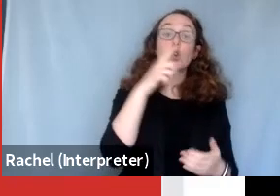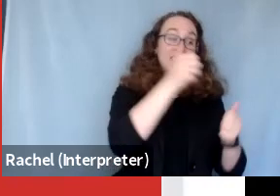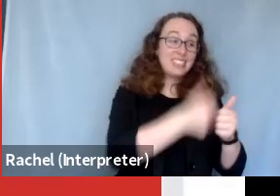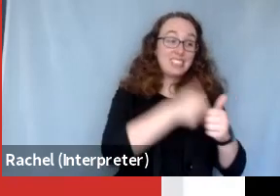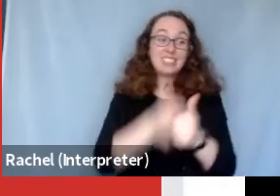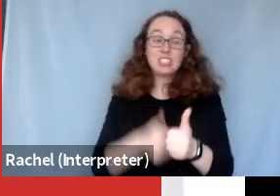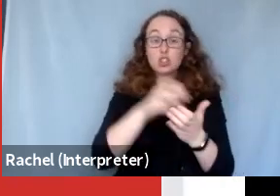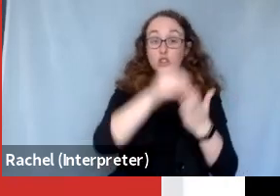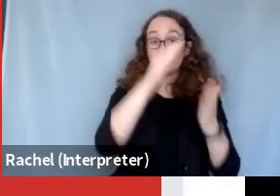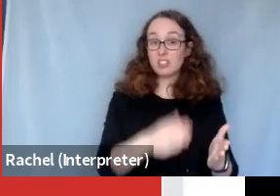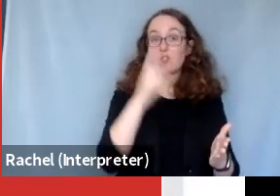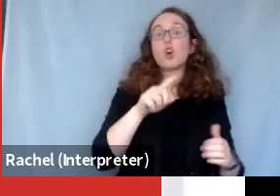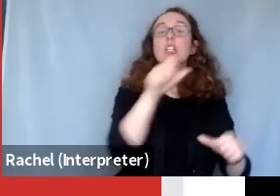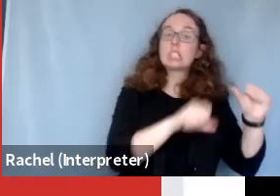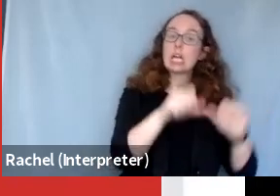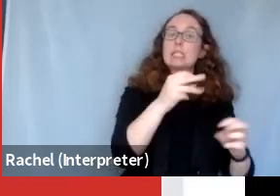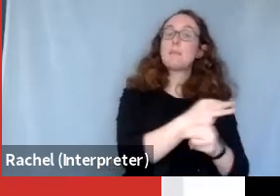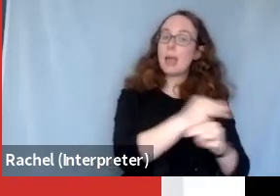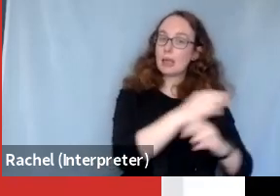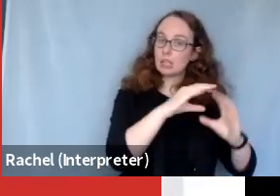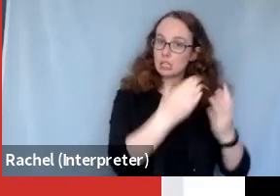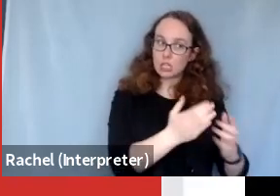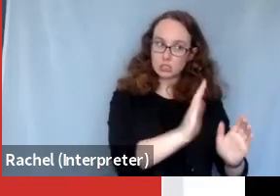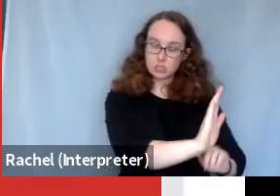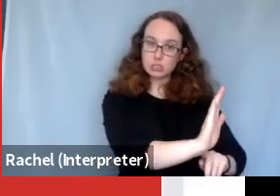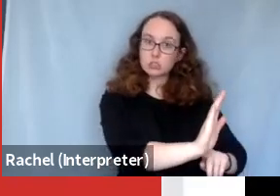science math classes. That's because the instructor requires it there's really no